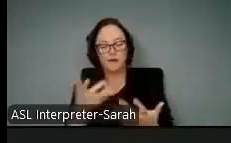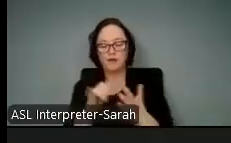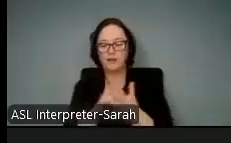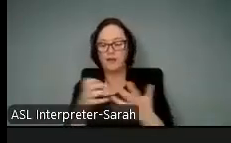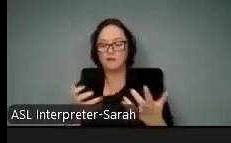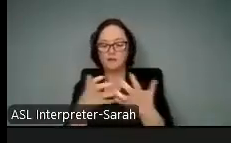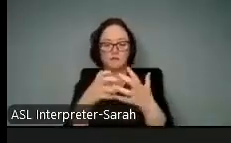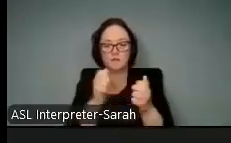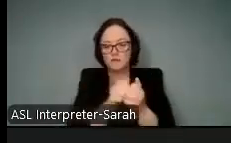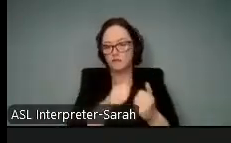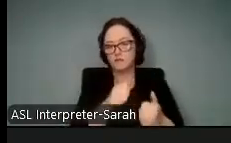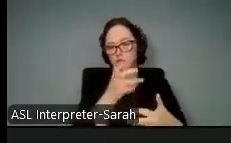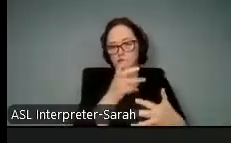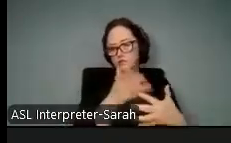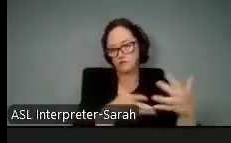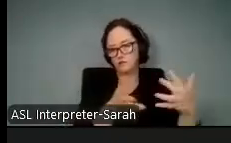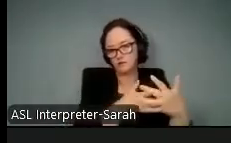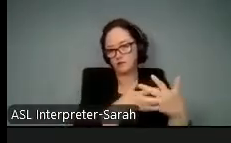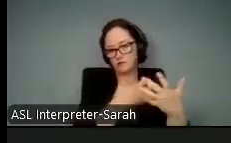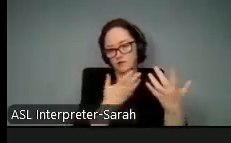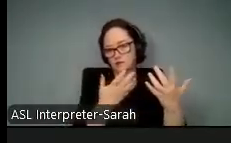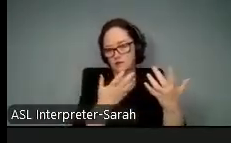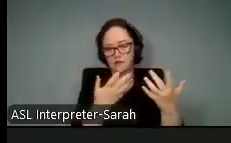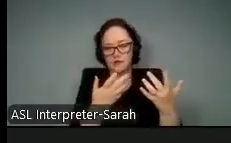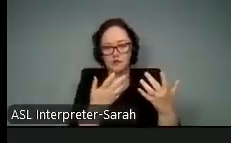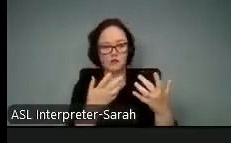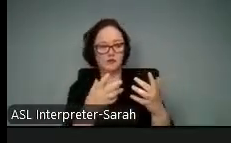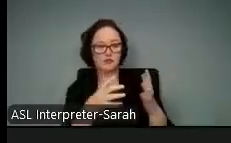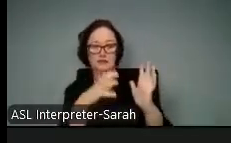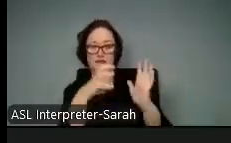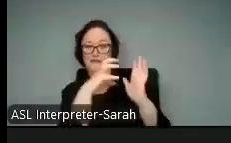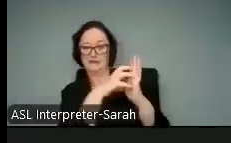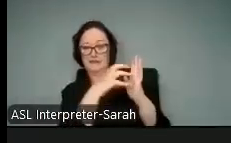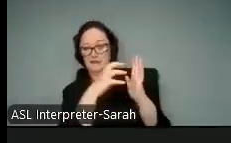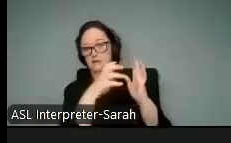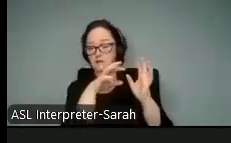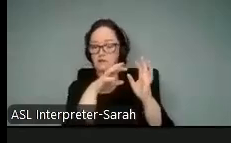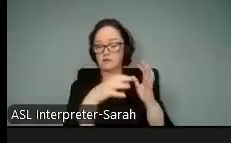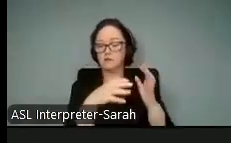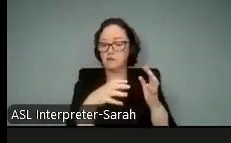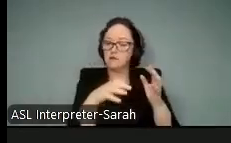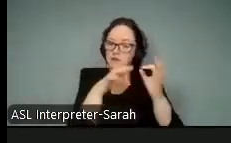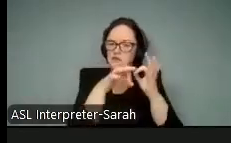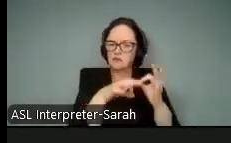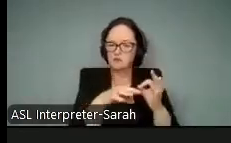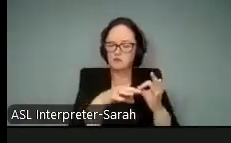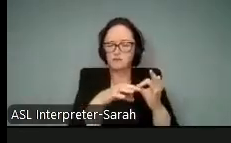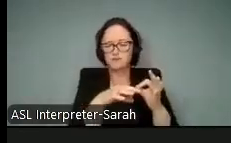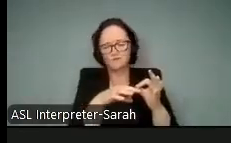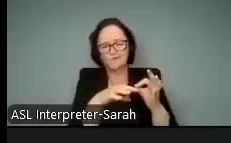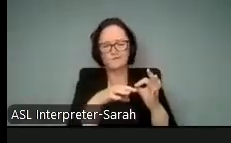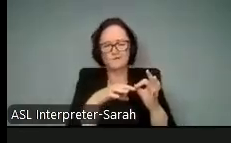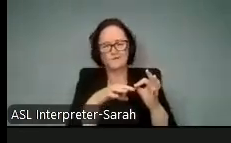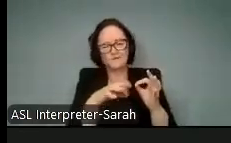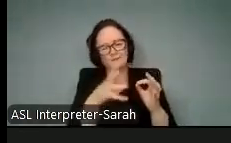and we can arrow through a block of text that describes exactly what's going on there. That is okay as a last resort.